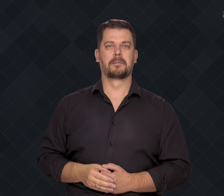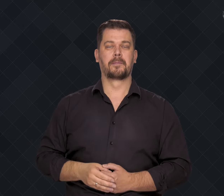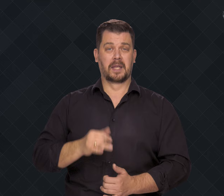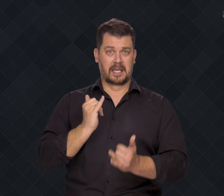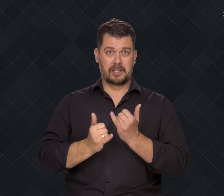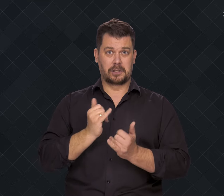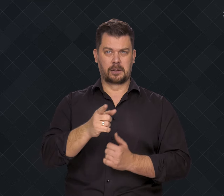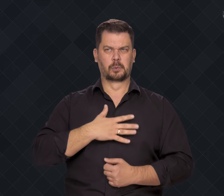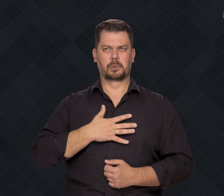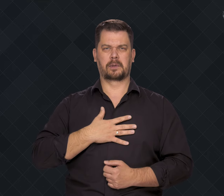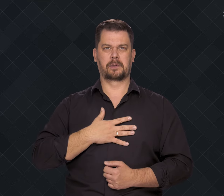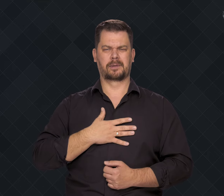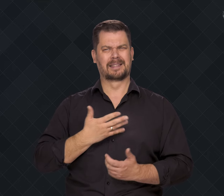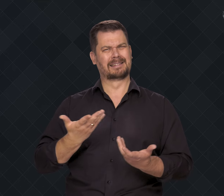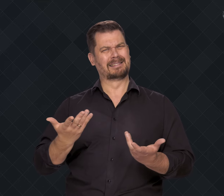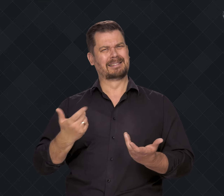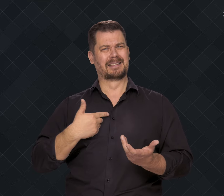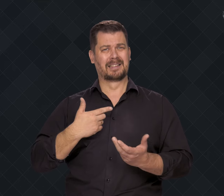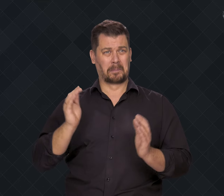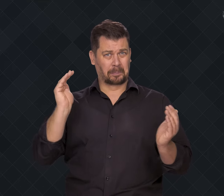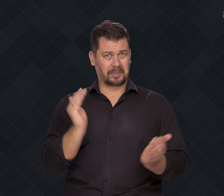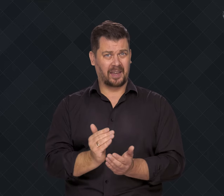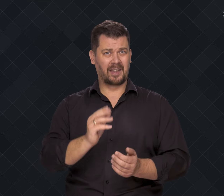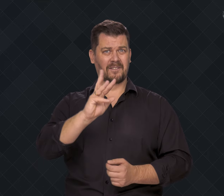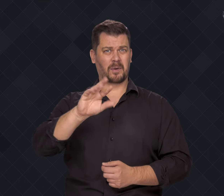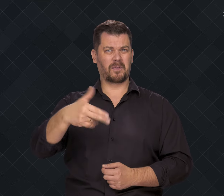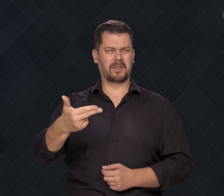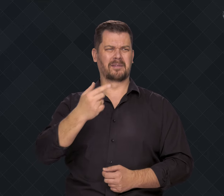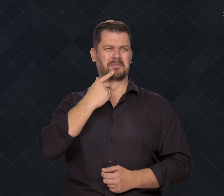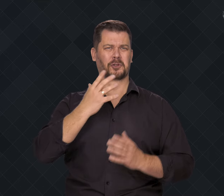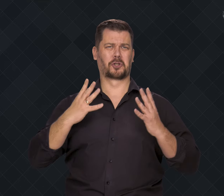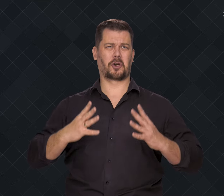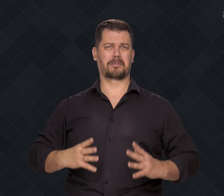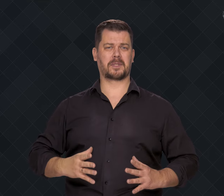If you still feel that such a diet greatly limits the variety of food,